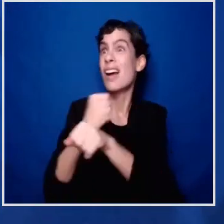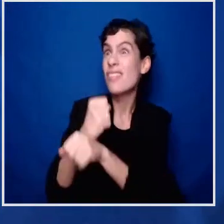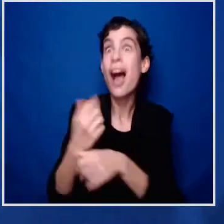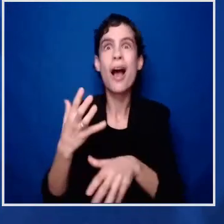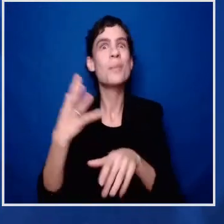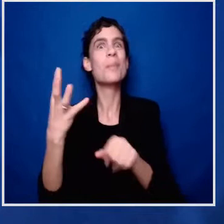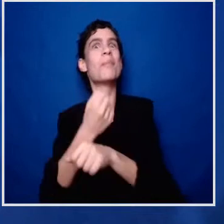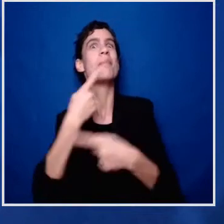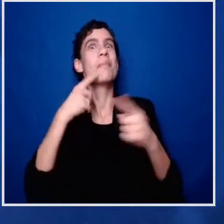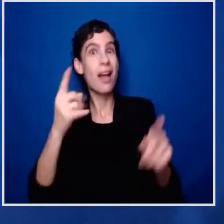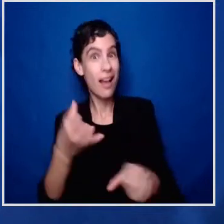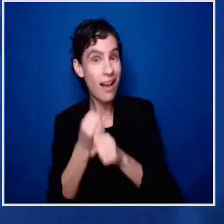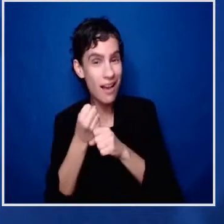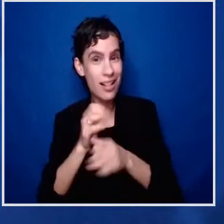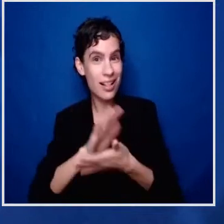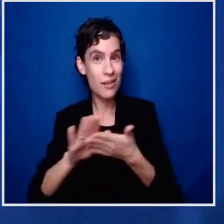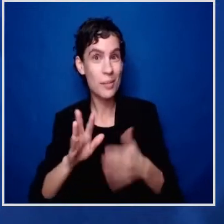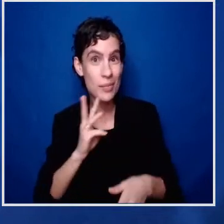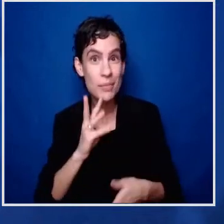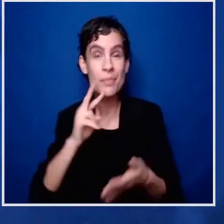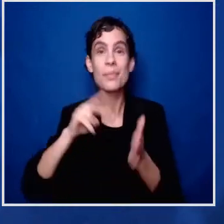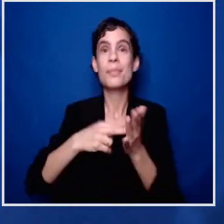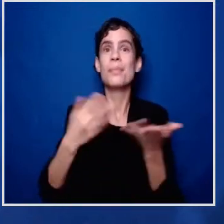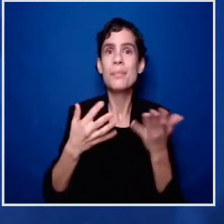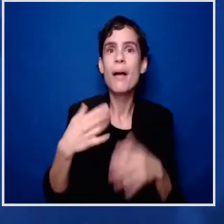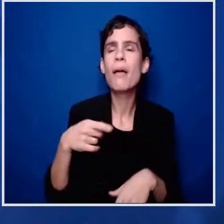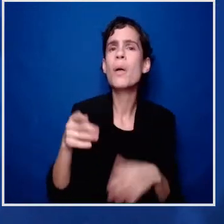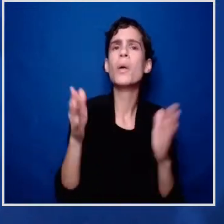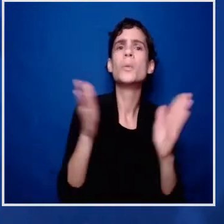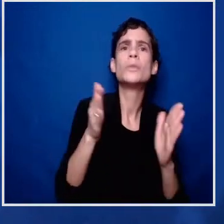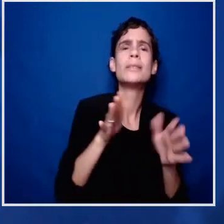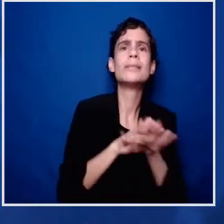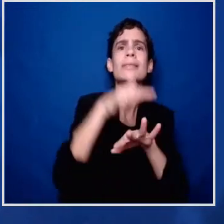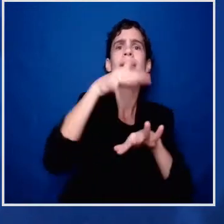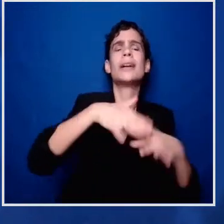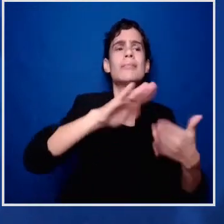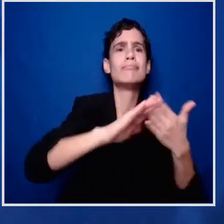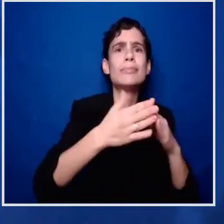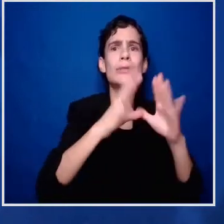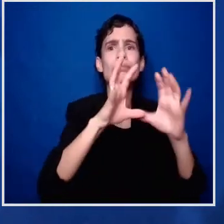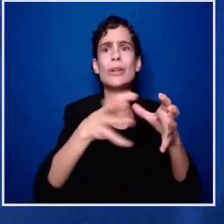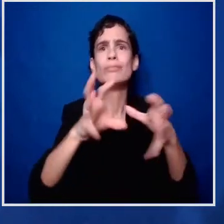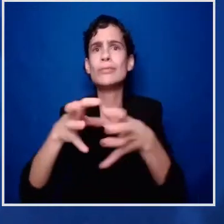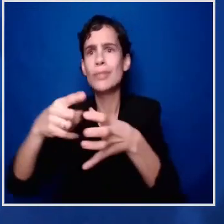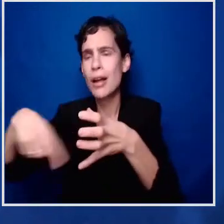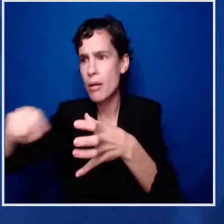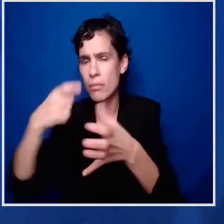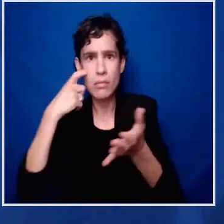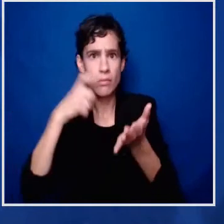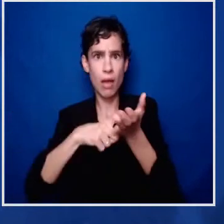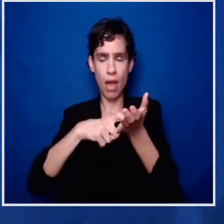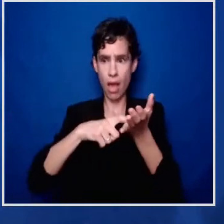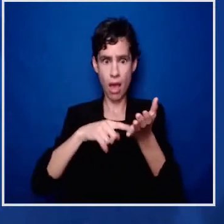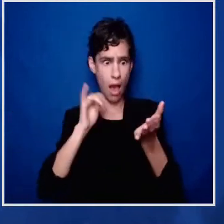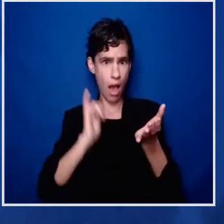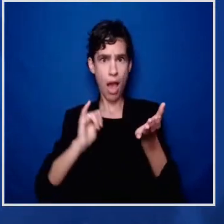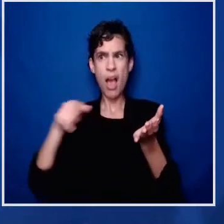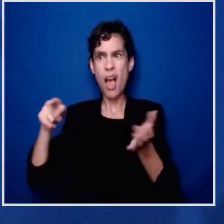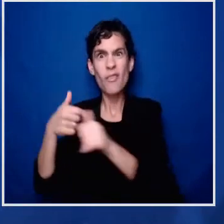STANDING DISPUTES. WE HAVE ALWAYS PROTECTED OUR